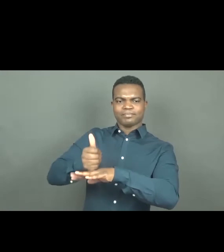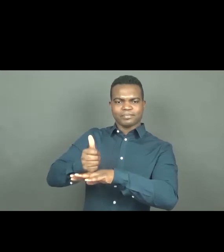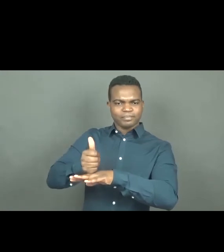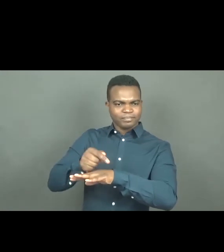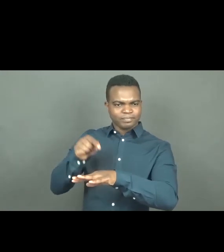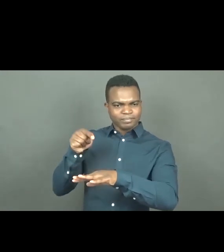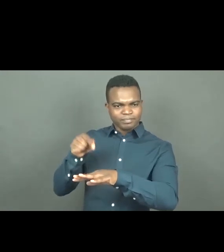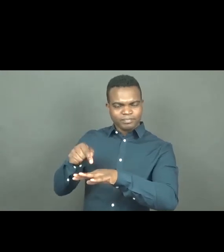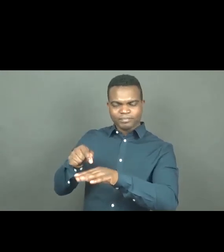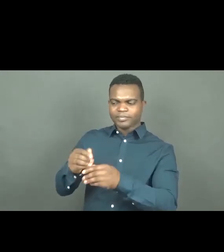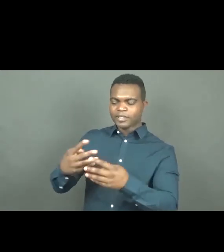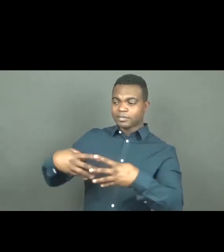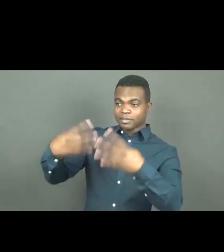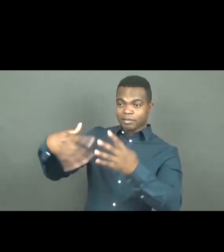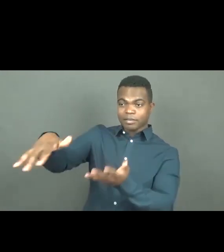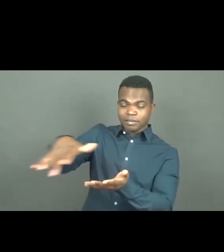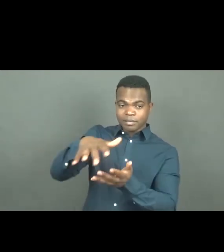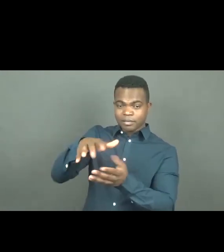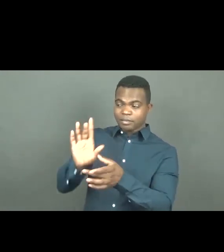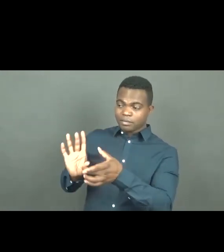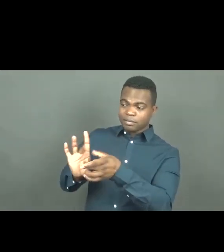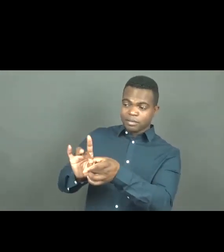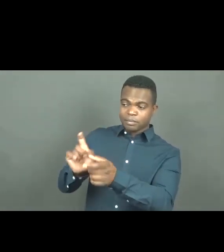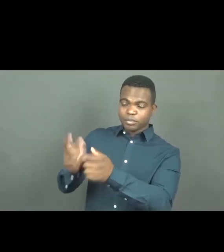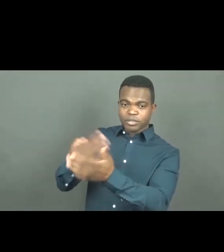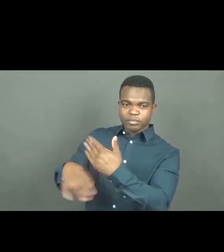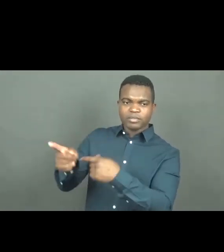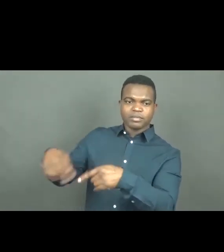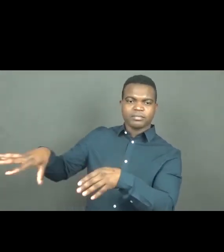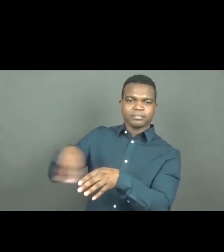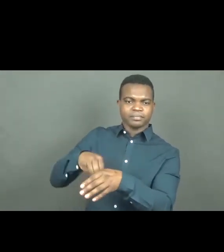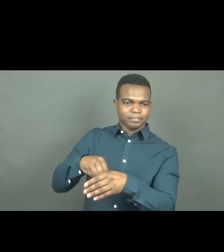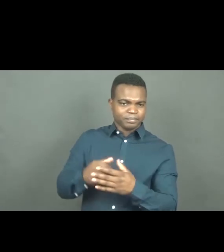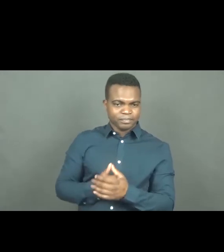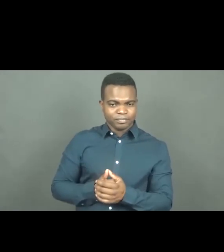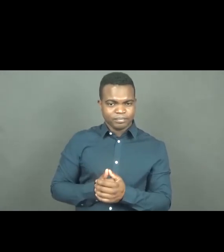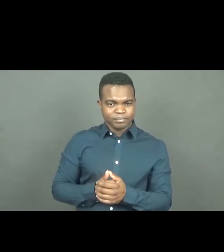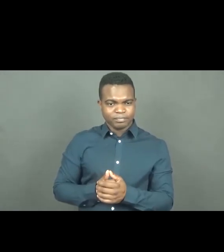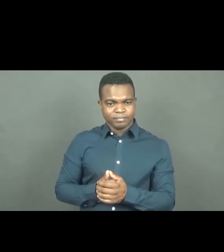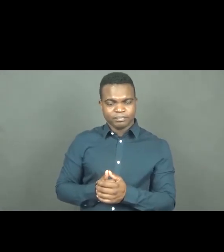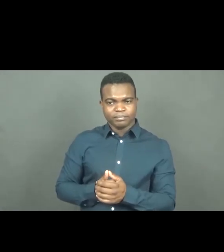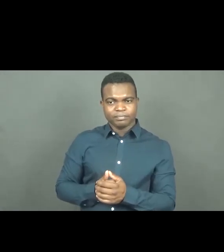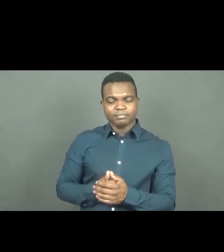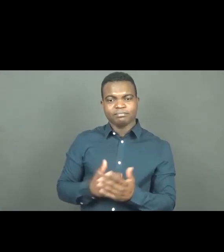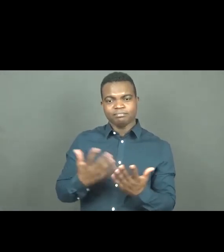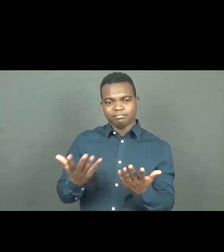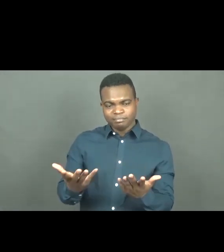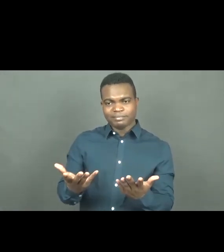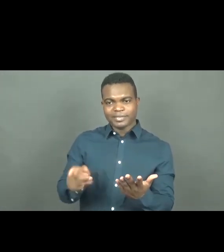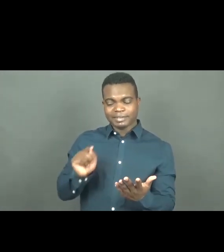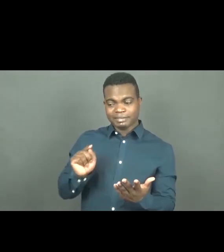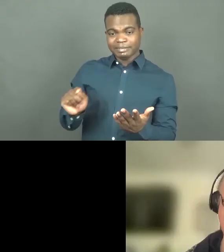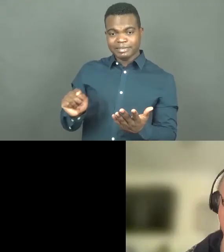projects and in terms of whether the results of projects are actually inclusive of Persons with Disabilities in practice.